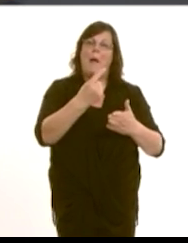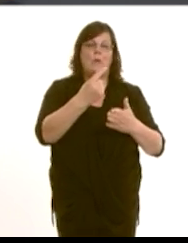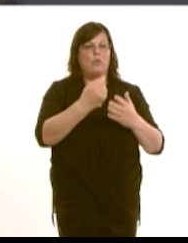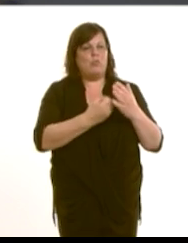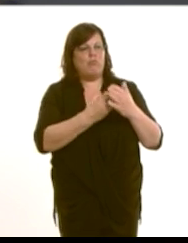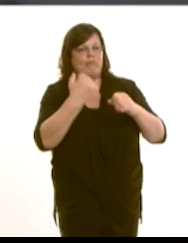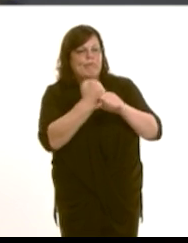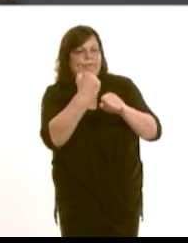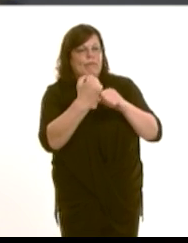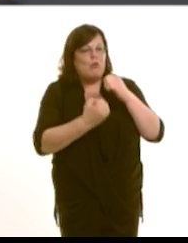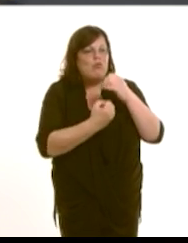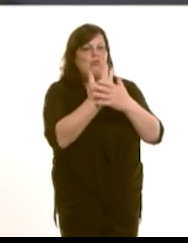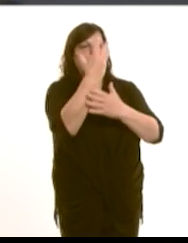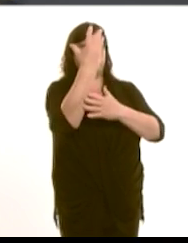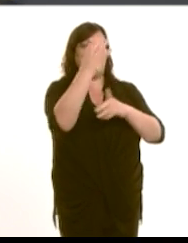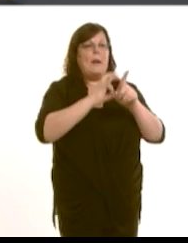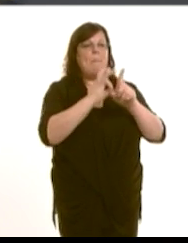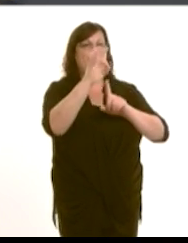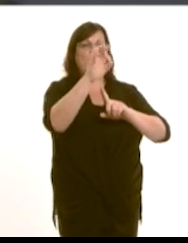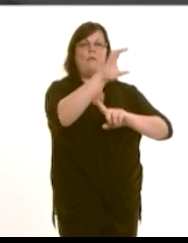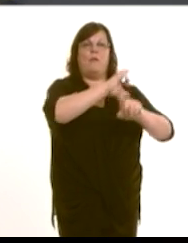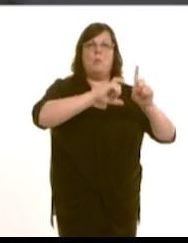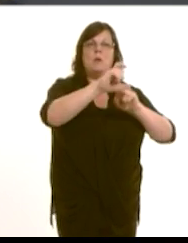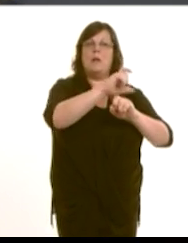It often surprises people that in a constituency like mine in Ogmore, a former mining and heavy